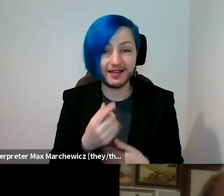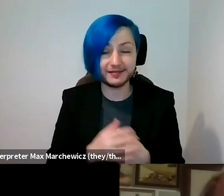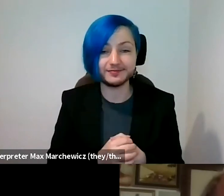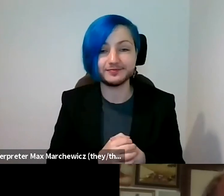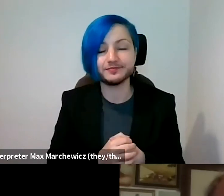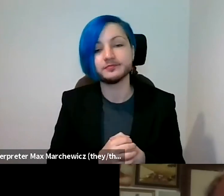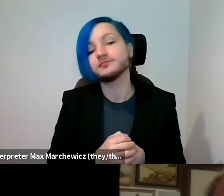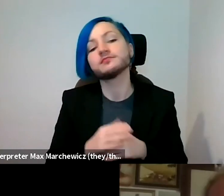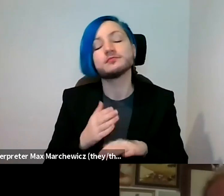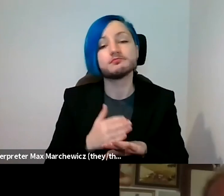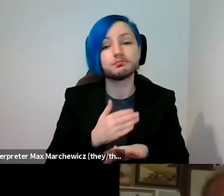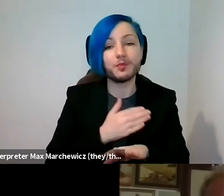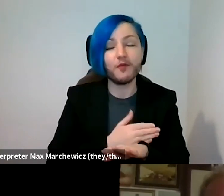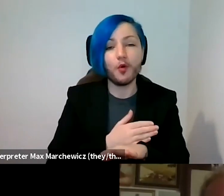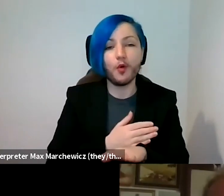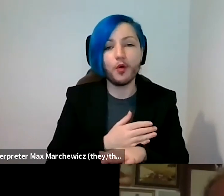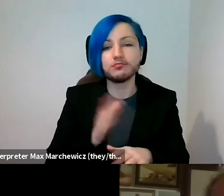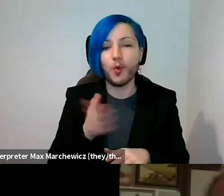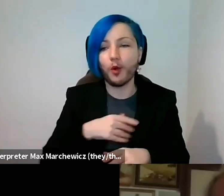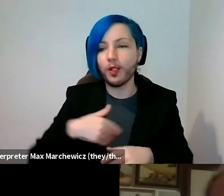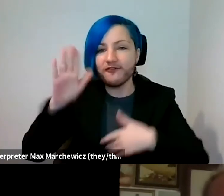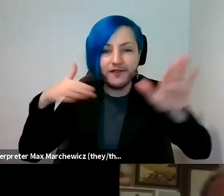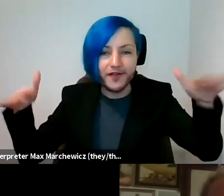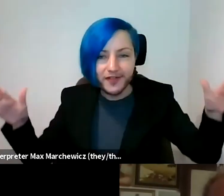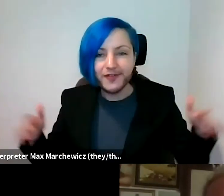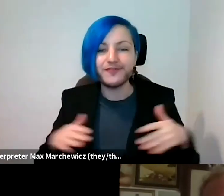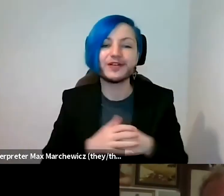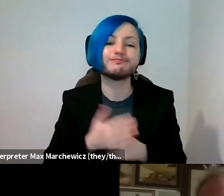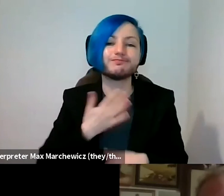but before we scoop off, I'd like to thank you again,